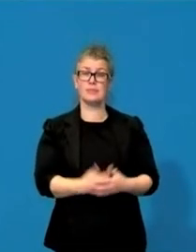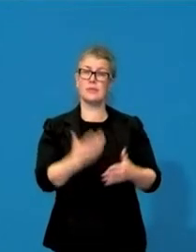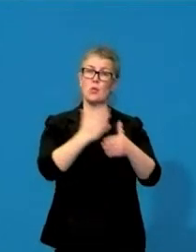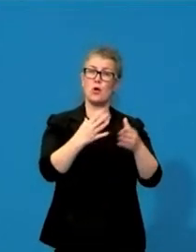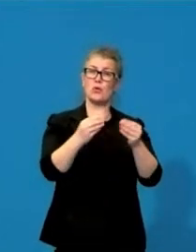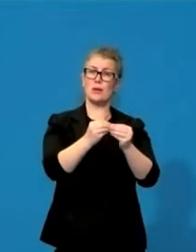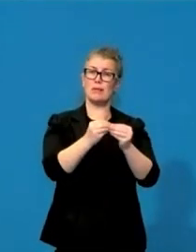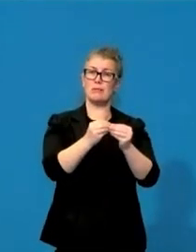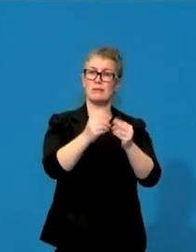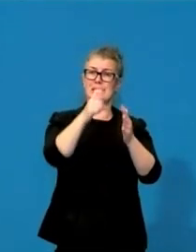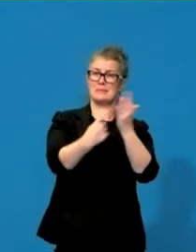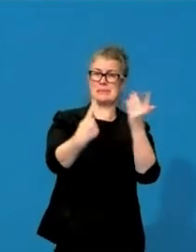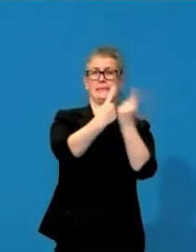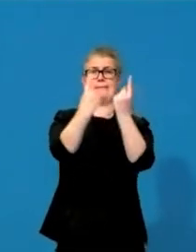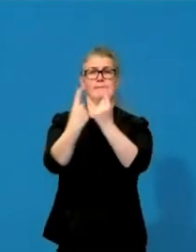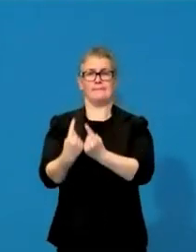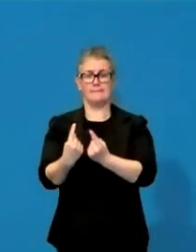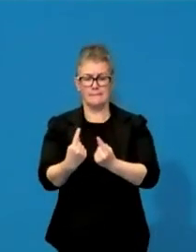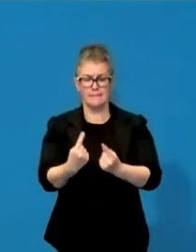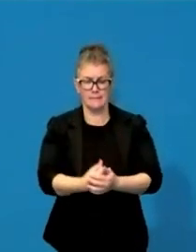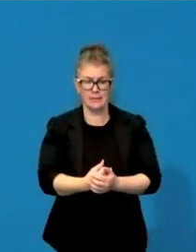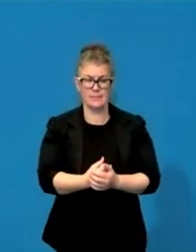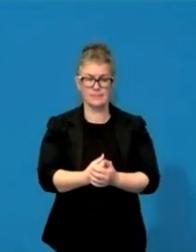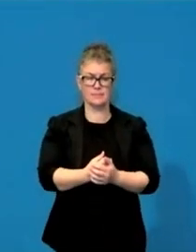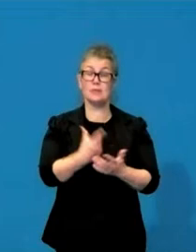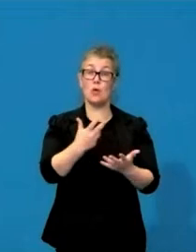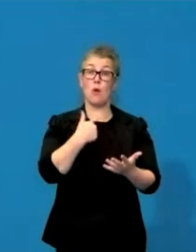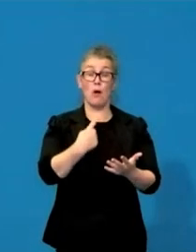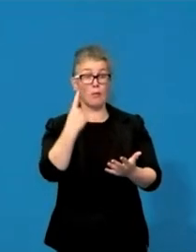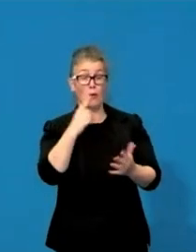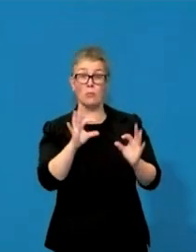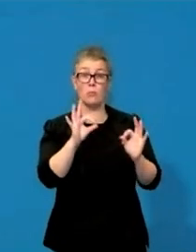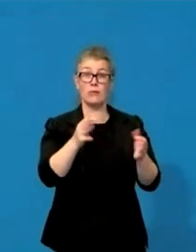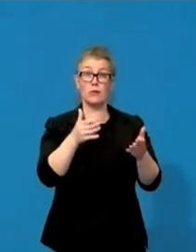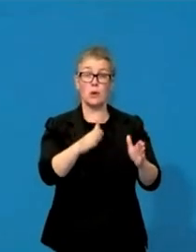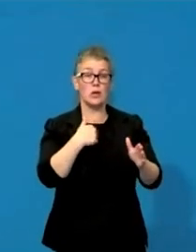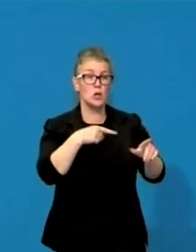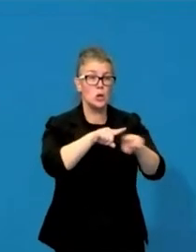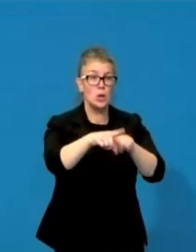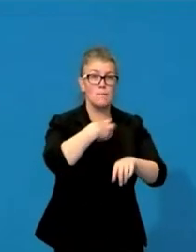stuff, and I sort of took the opportunity to learn more for Bubbaboy and then along the